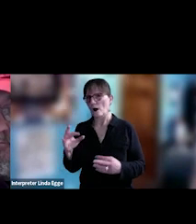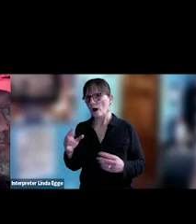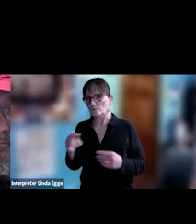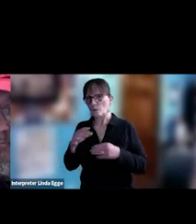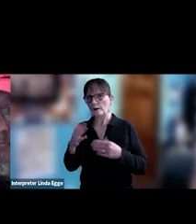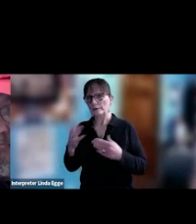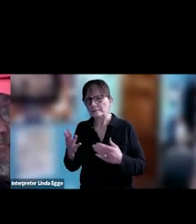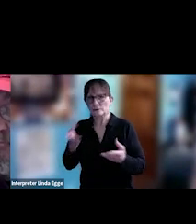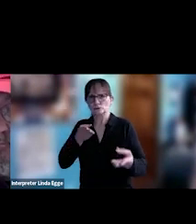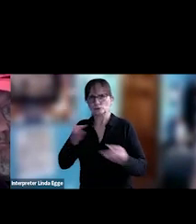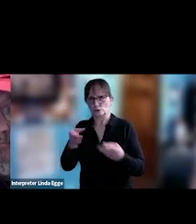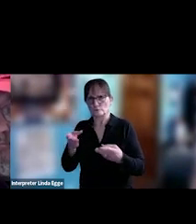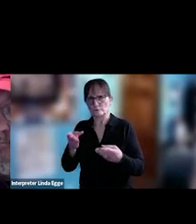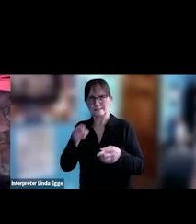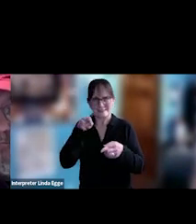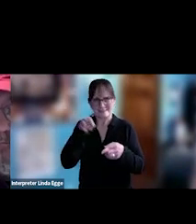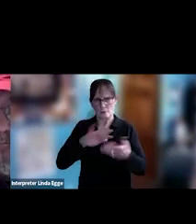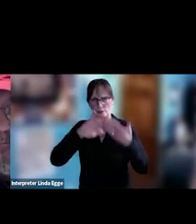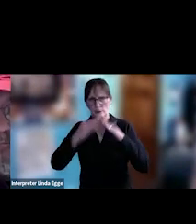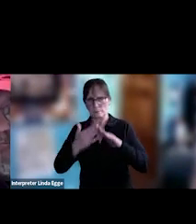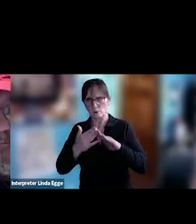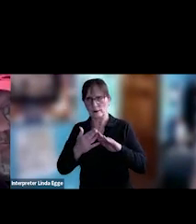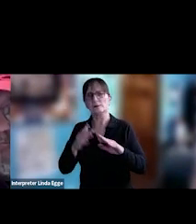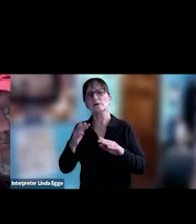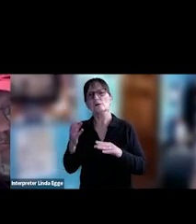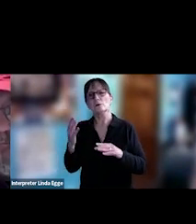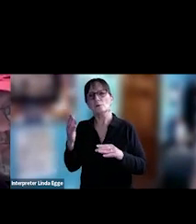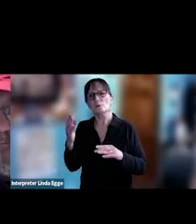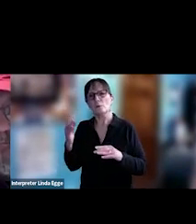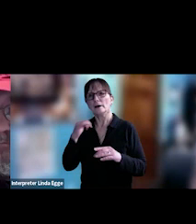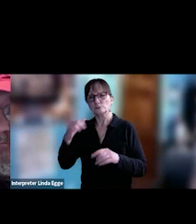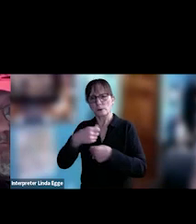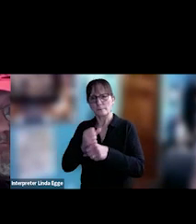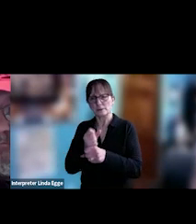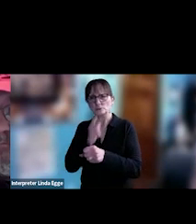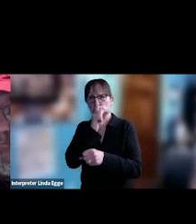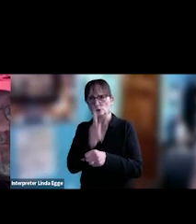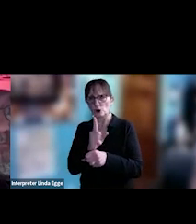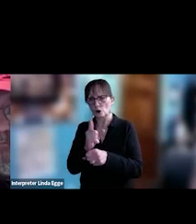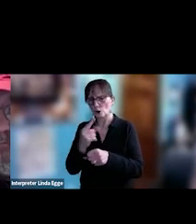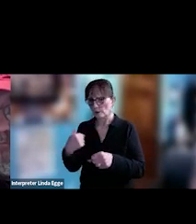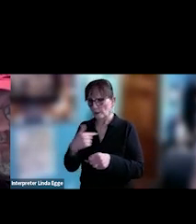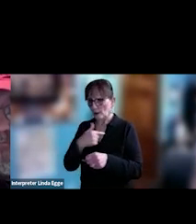is in the community so that we can make sure that we are providing,